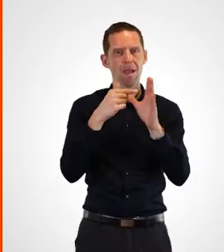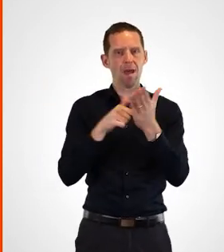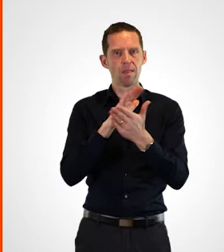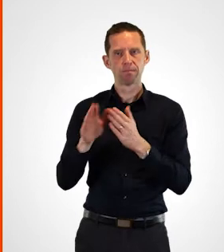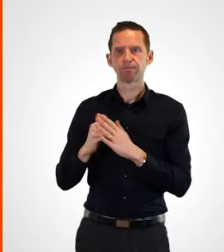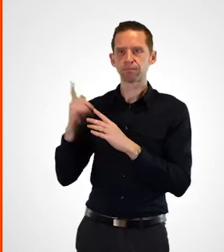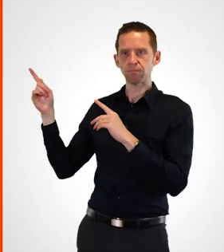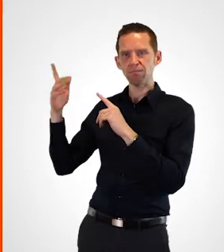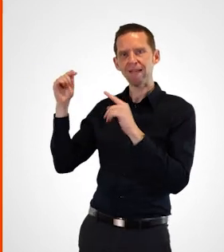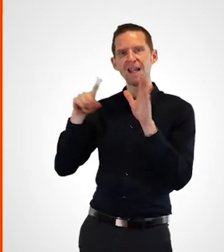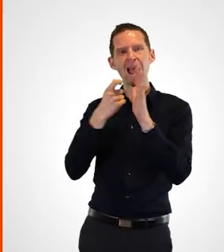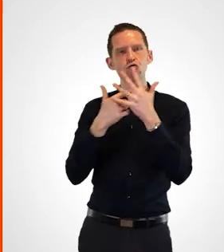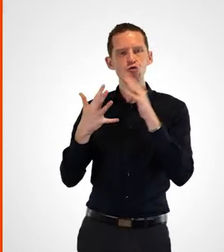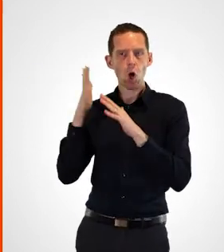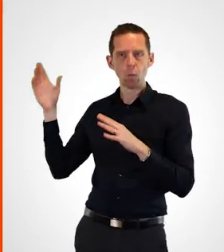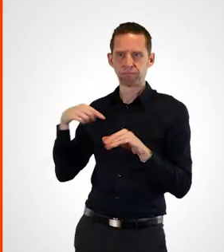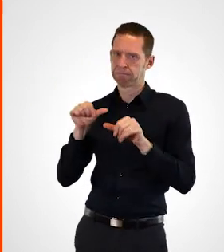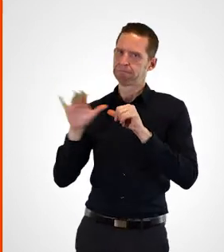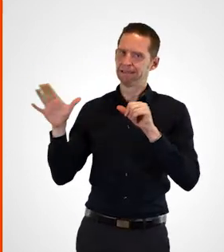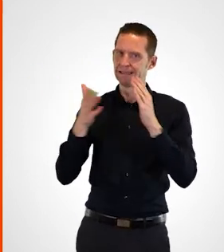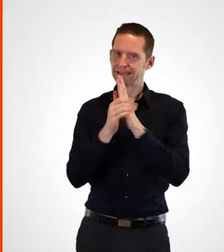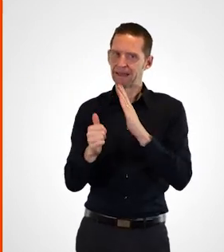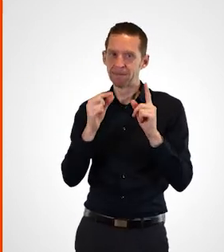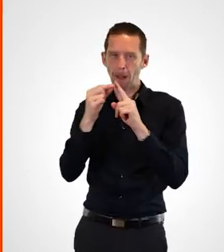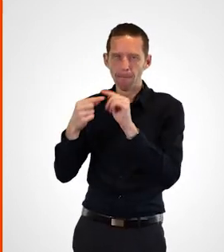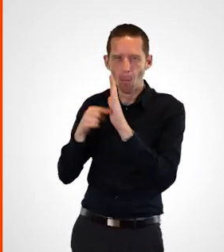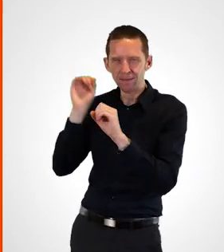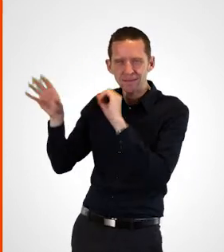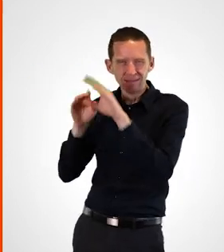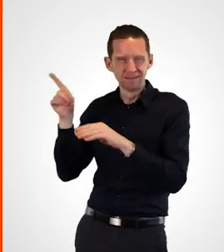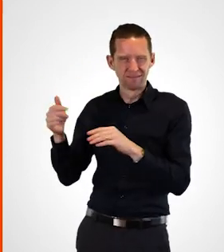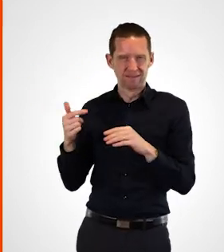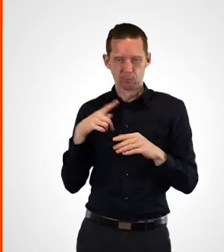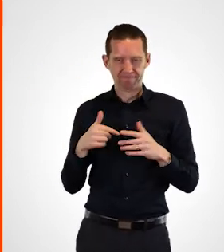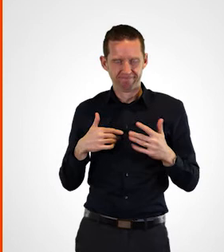So we have our arrow -- CONNIE: Limited by our graphic skills. Exactly. What PowerPoint can provide for us?